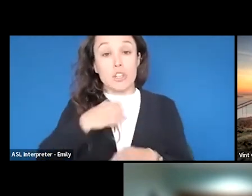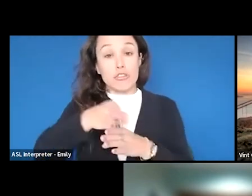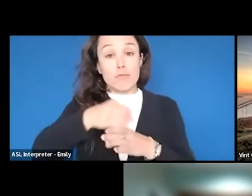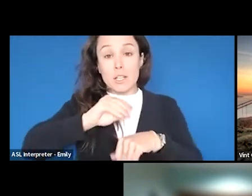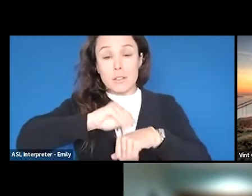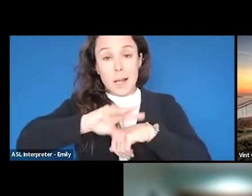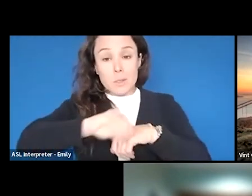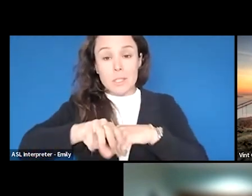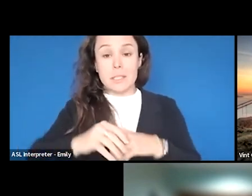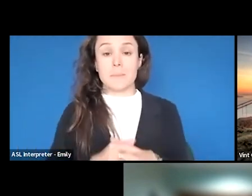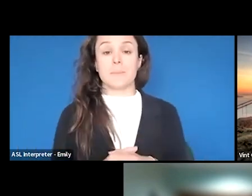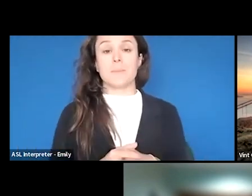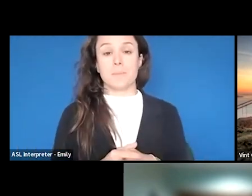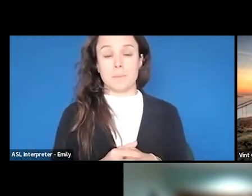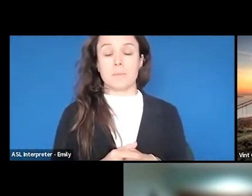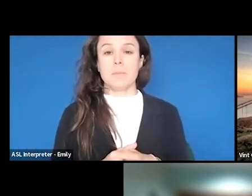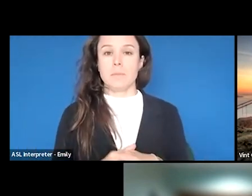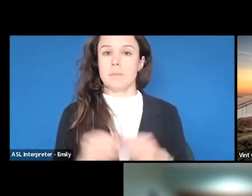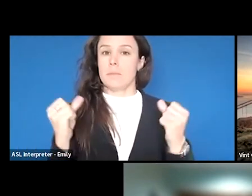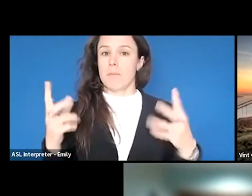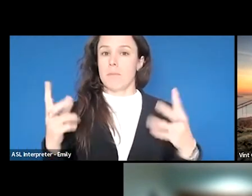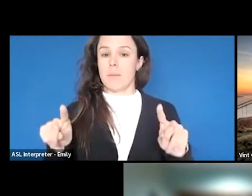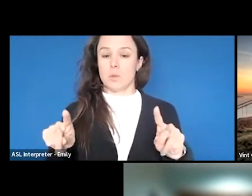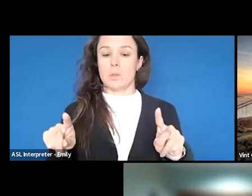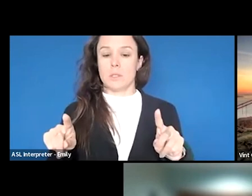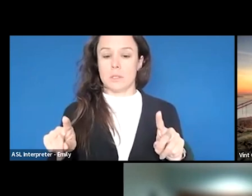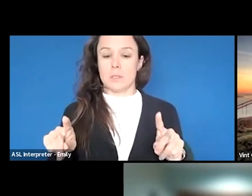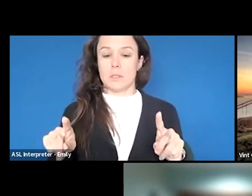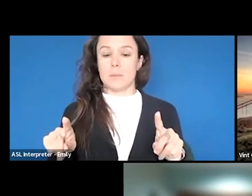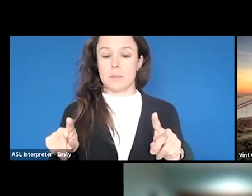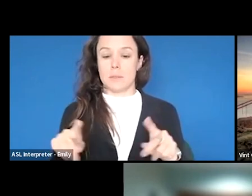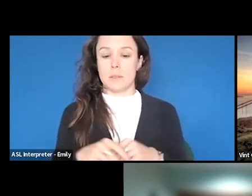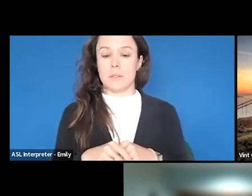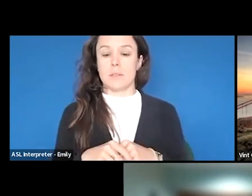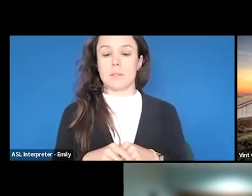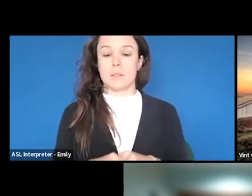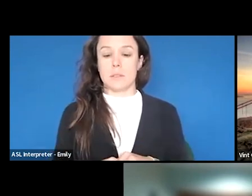and there are a lot of opportunities because there are lots of things that we just don't have enough